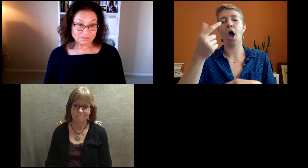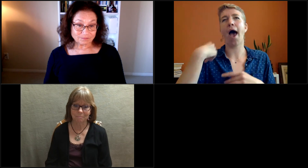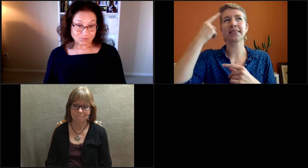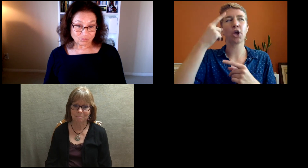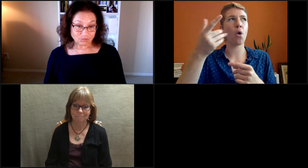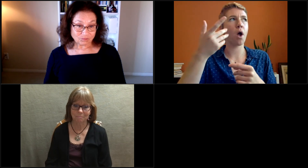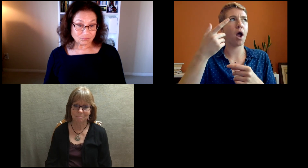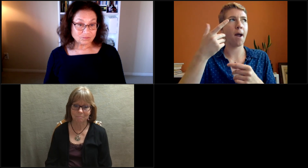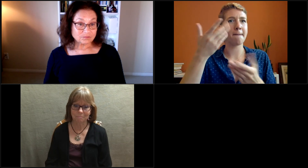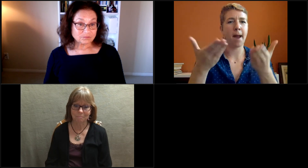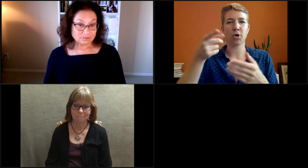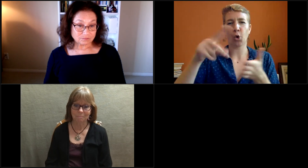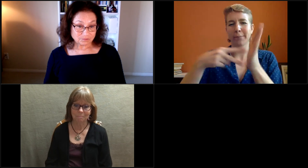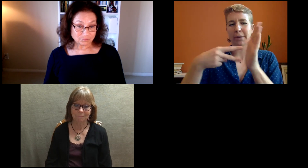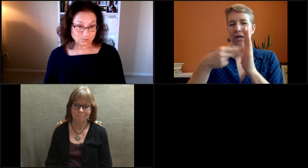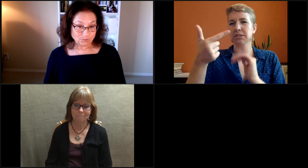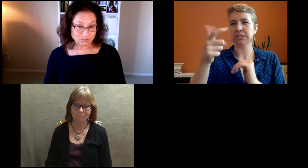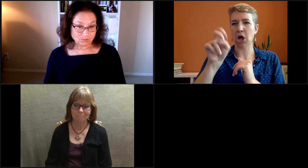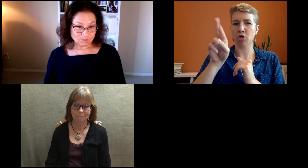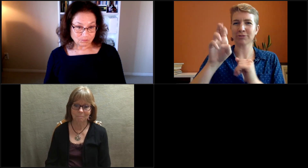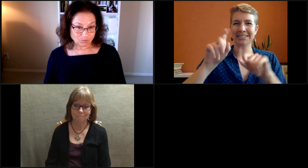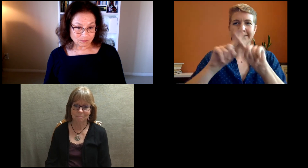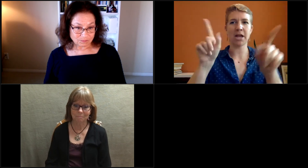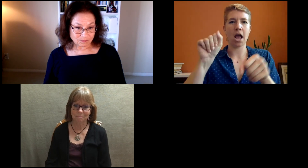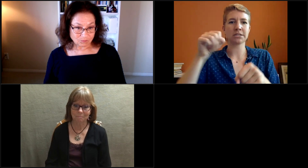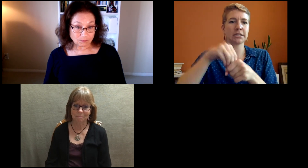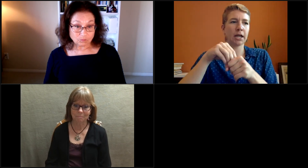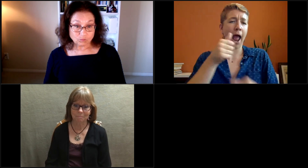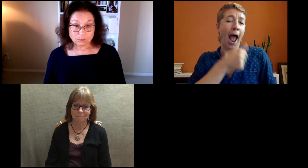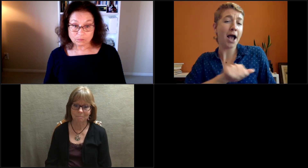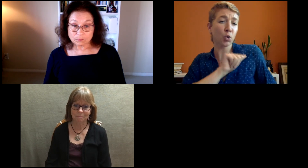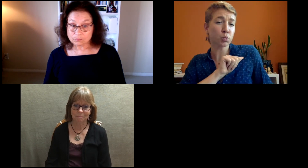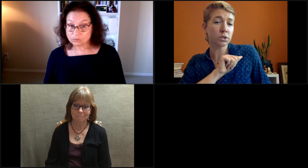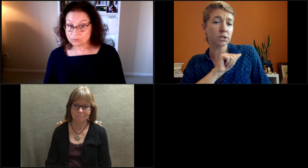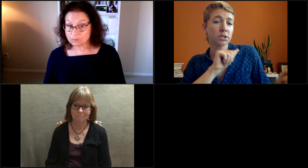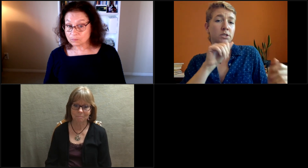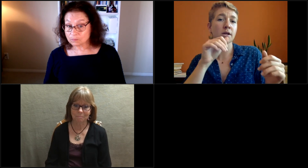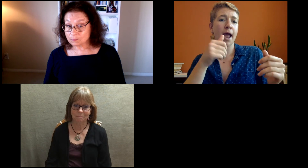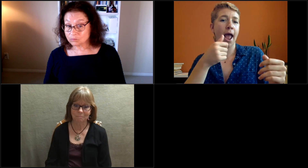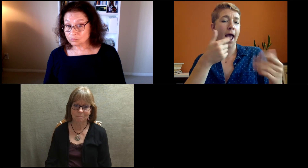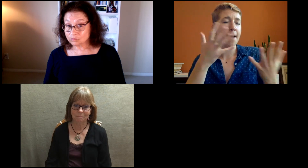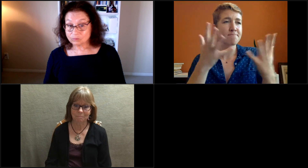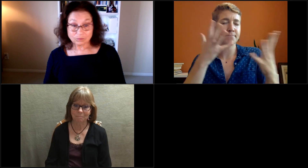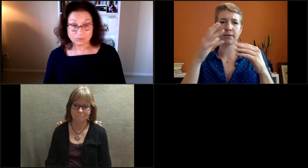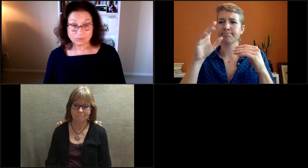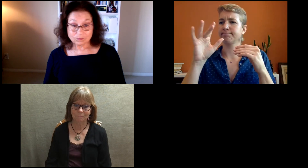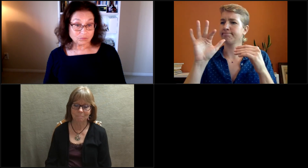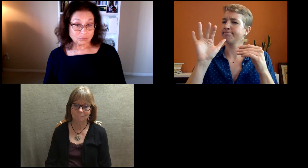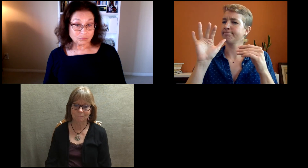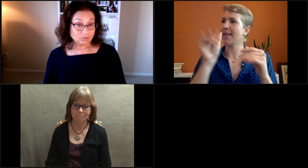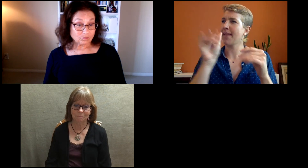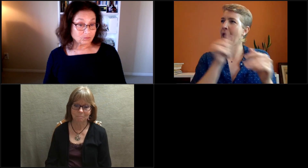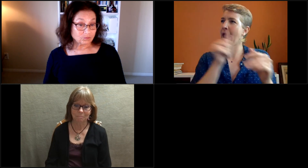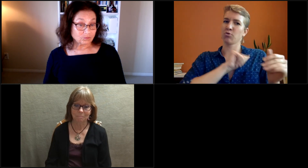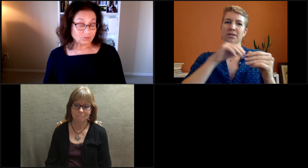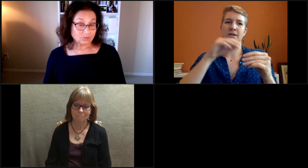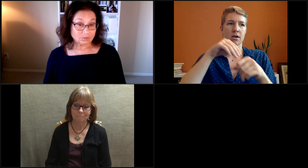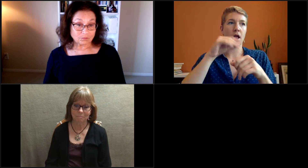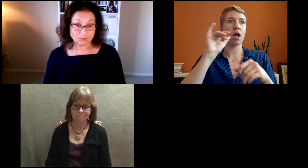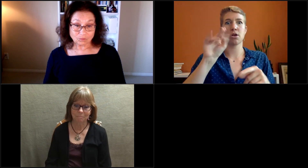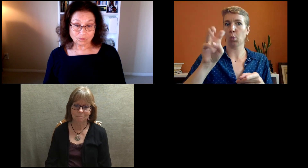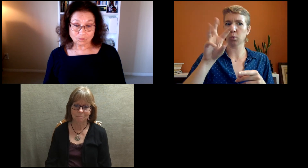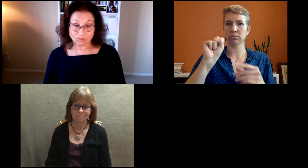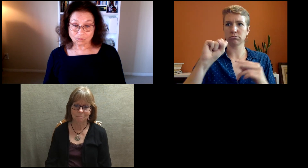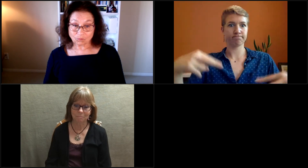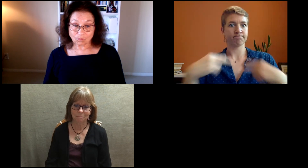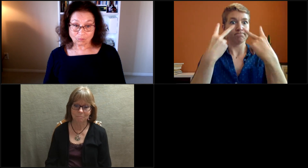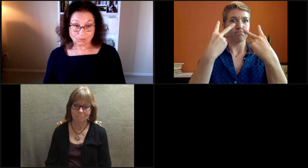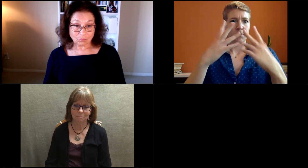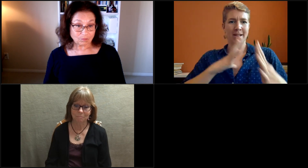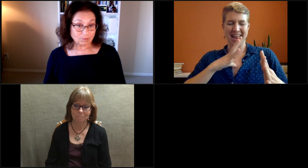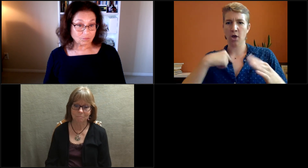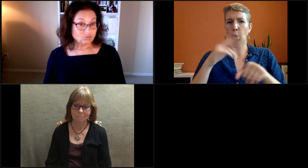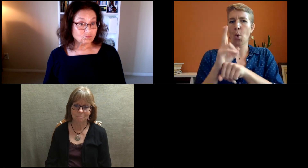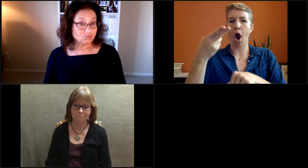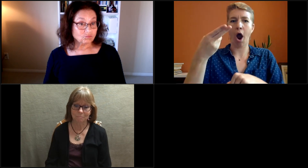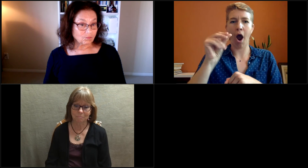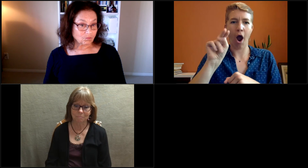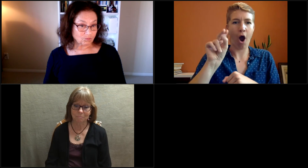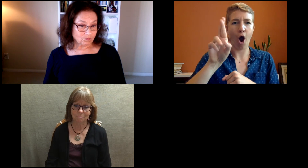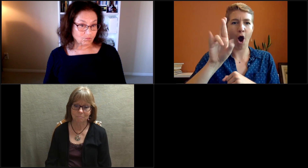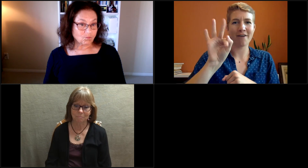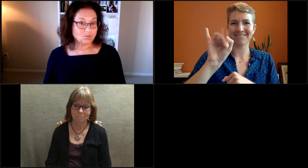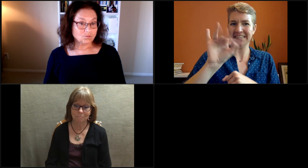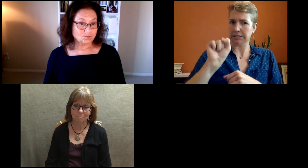So I think the genre difference might be in intention or attitude or in…like, again, like news is this